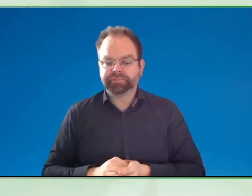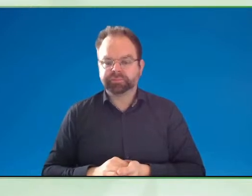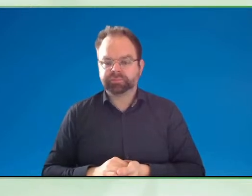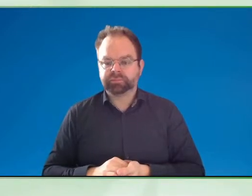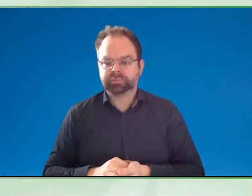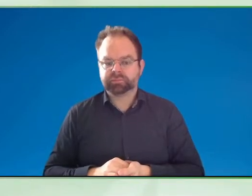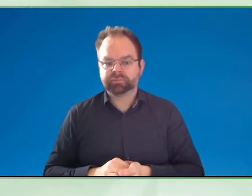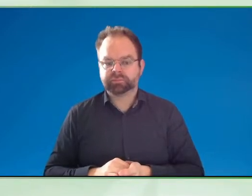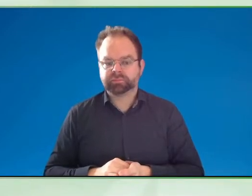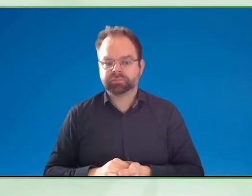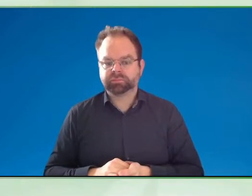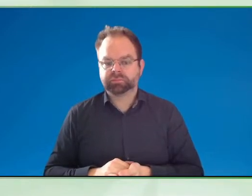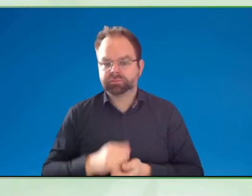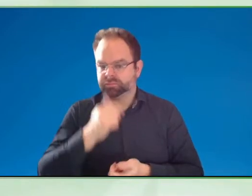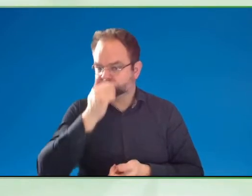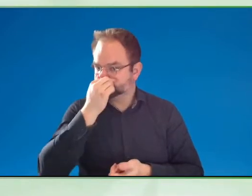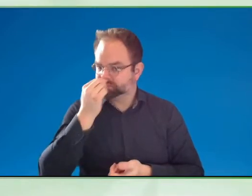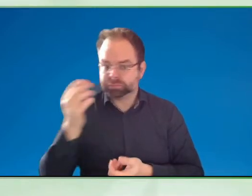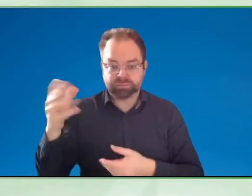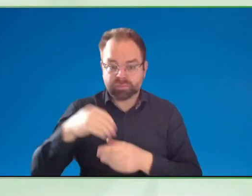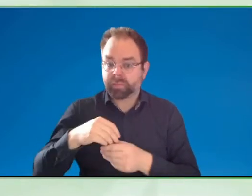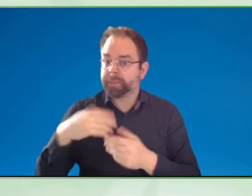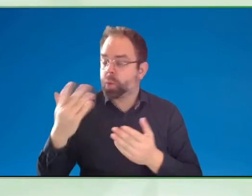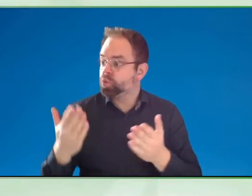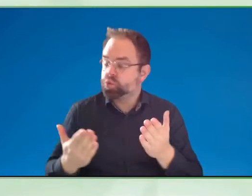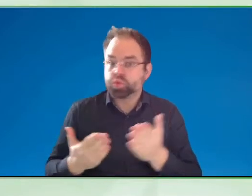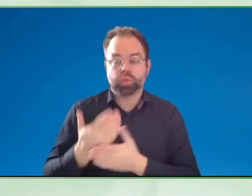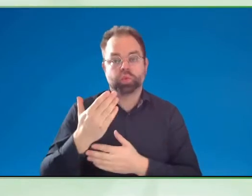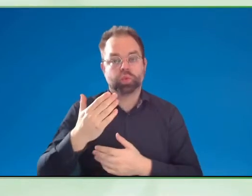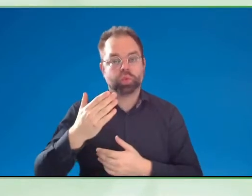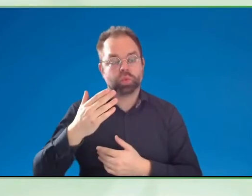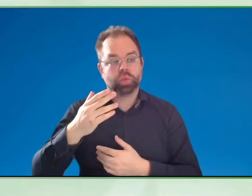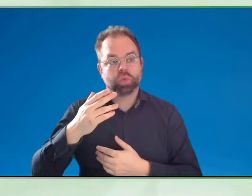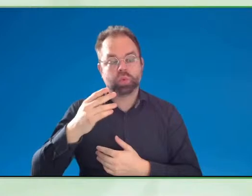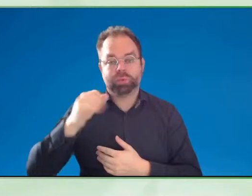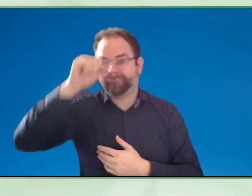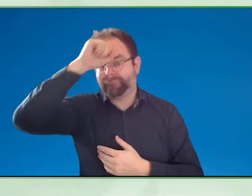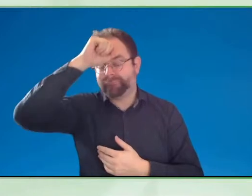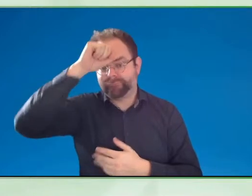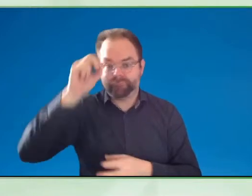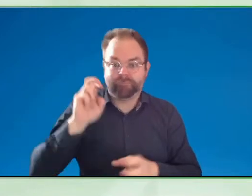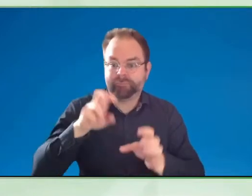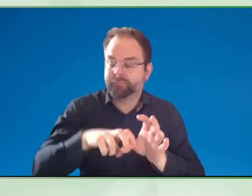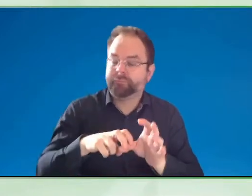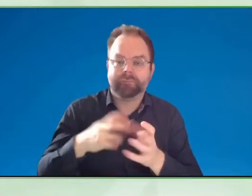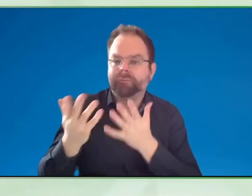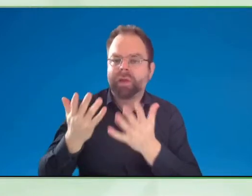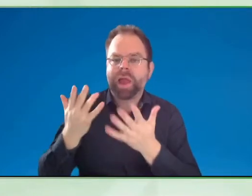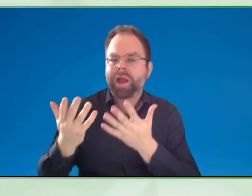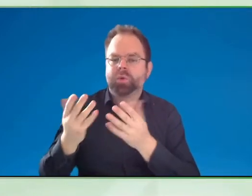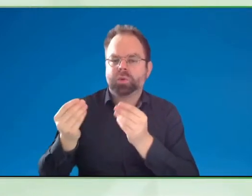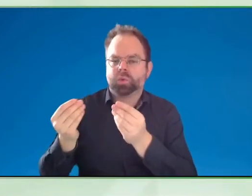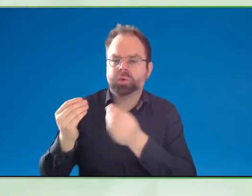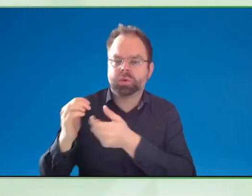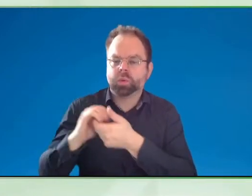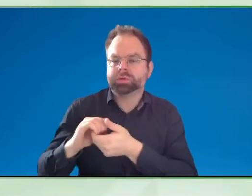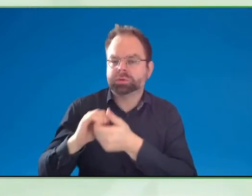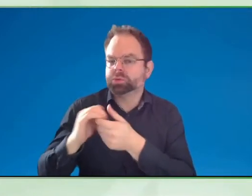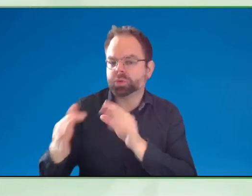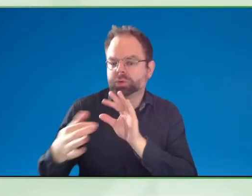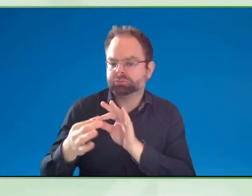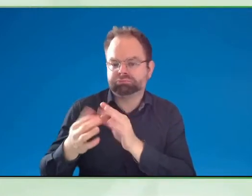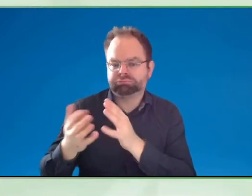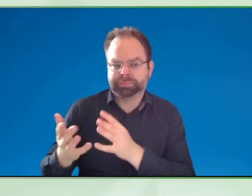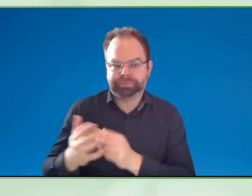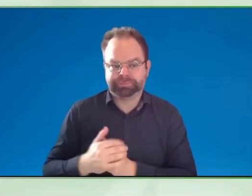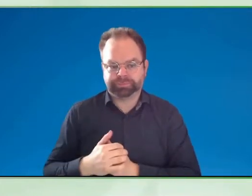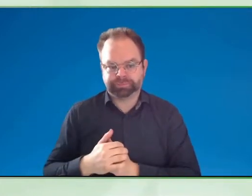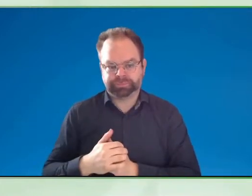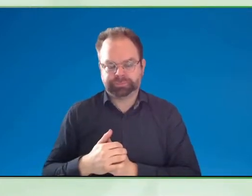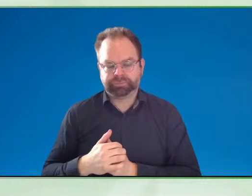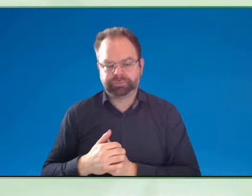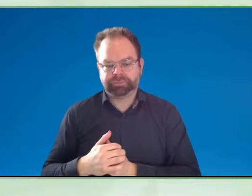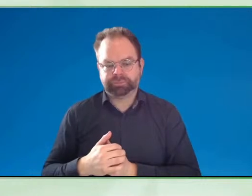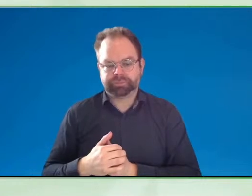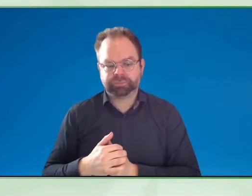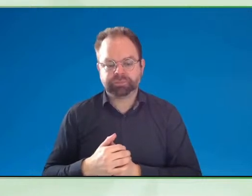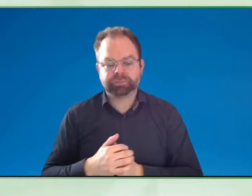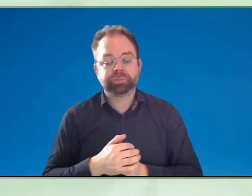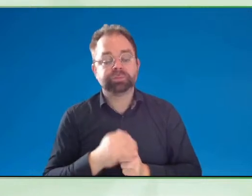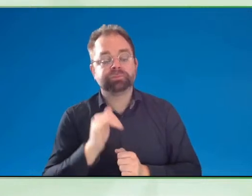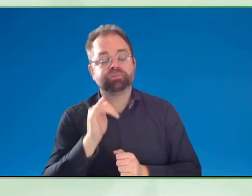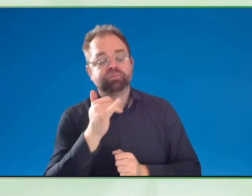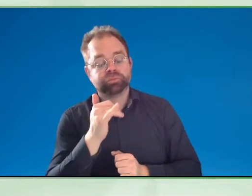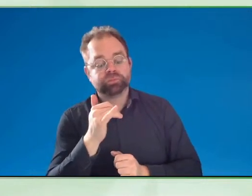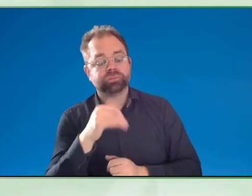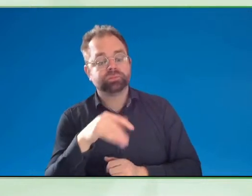There are cities where they implement projects where they somehow have a good response from